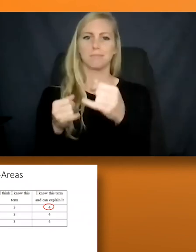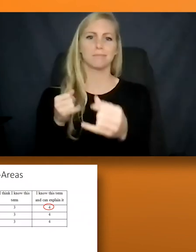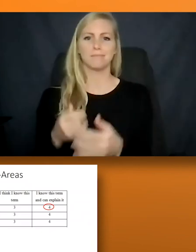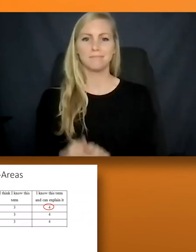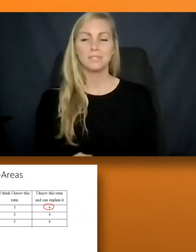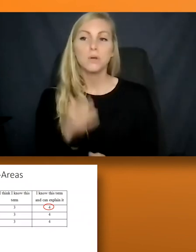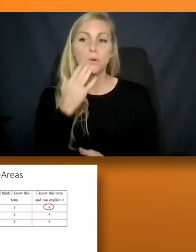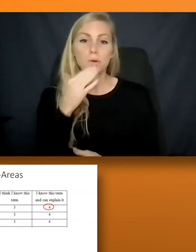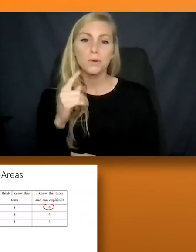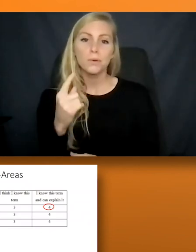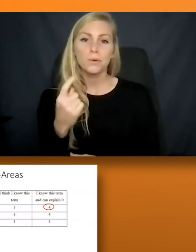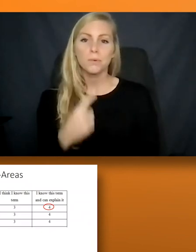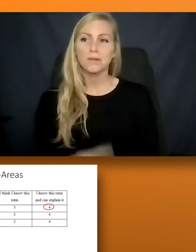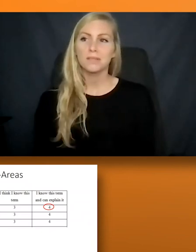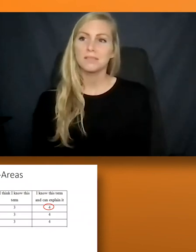It was a good question.